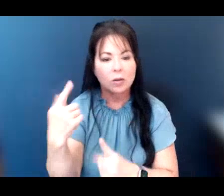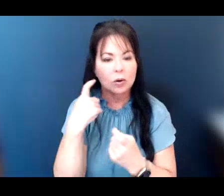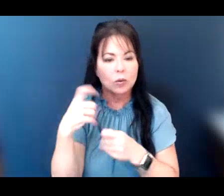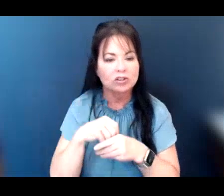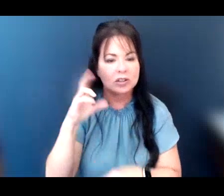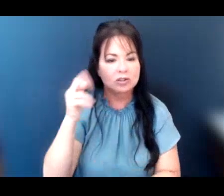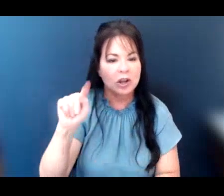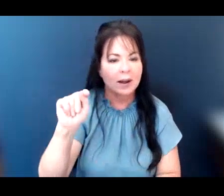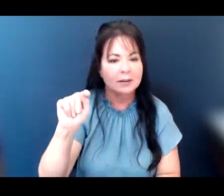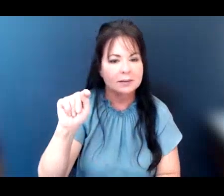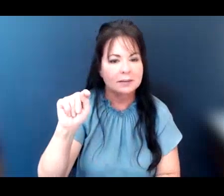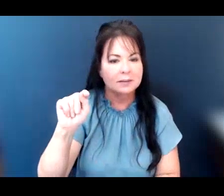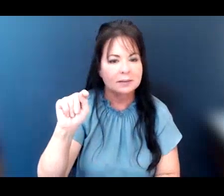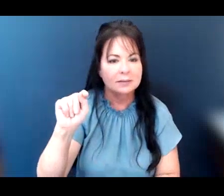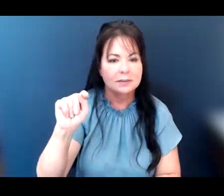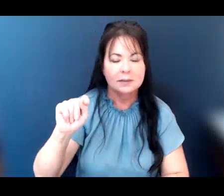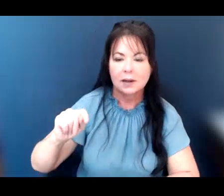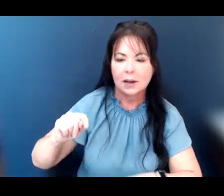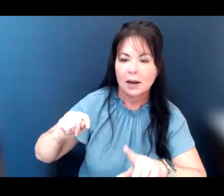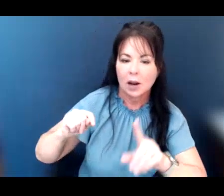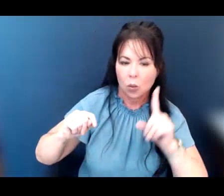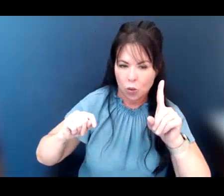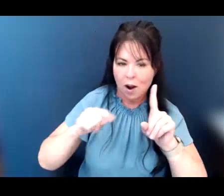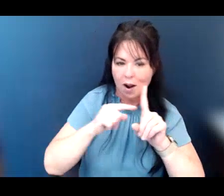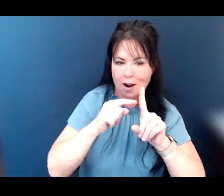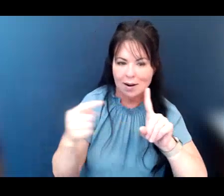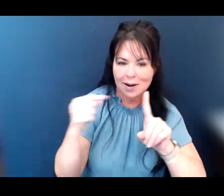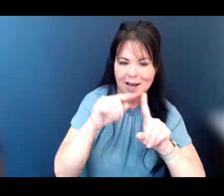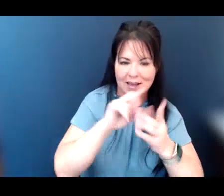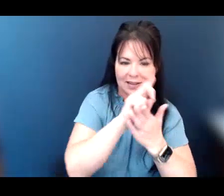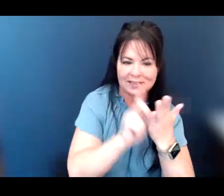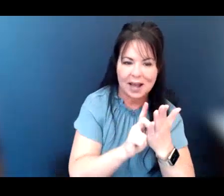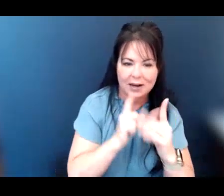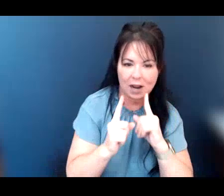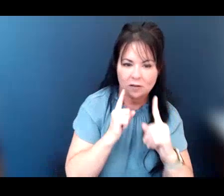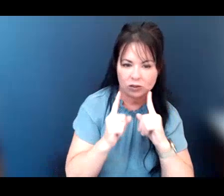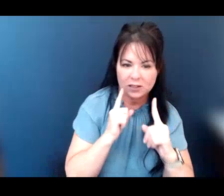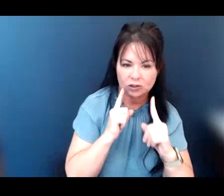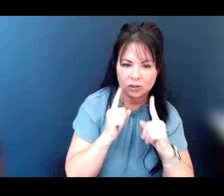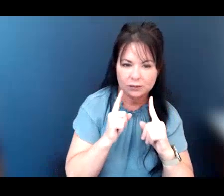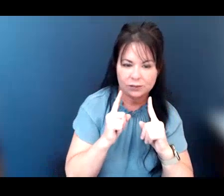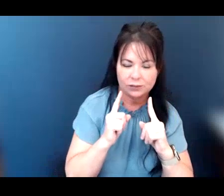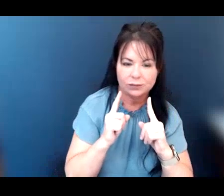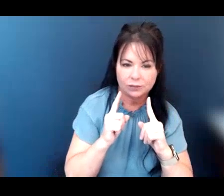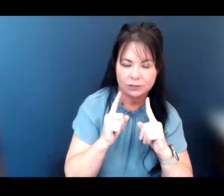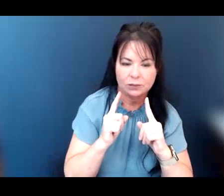So one goes back to the design conversation. So with regards to the overlay design trend